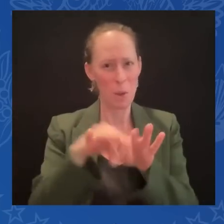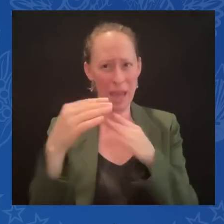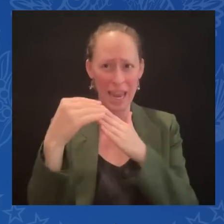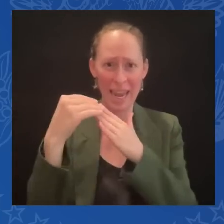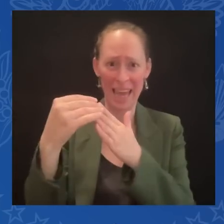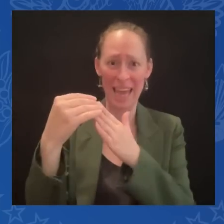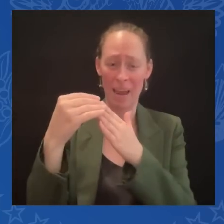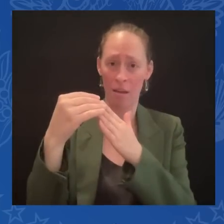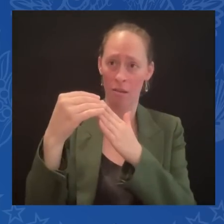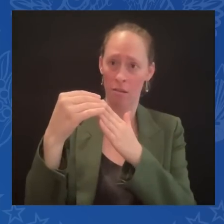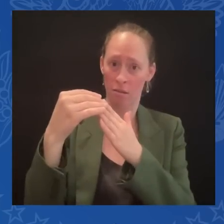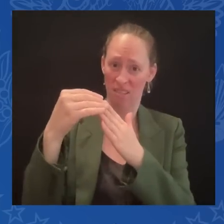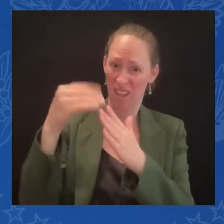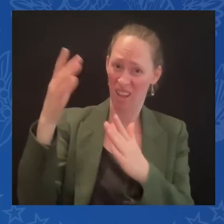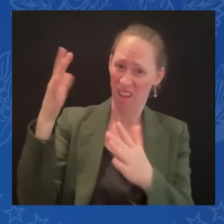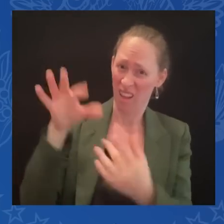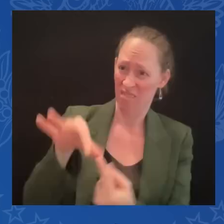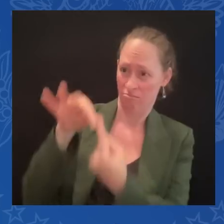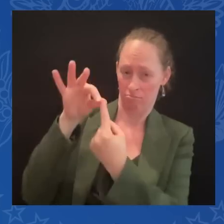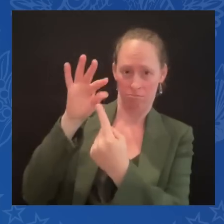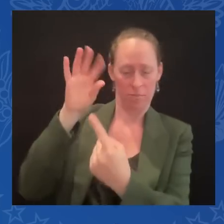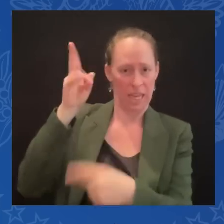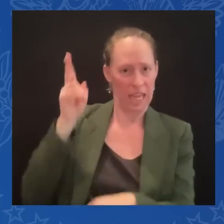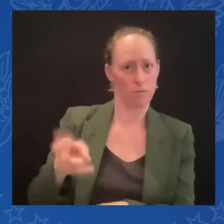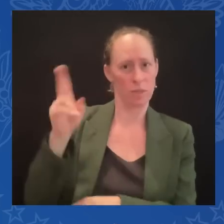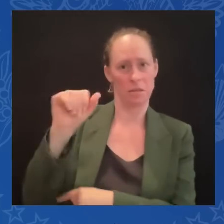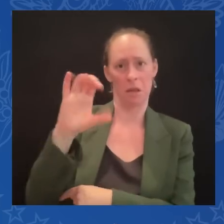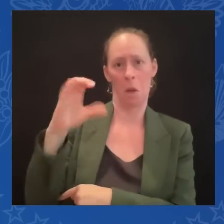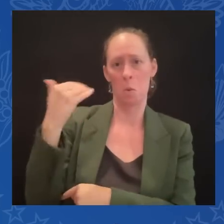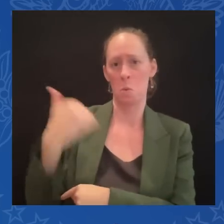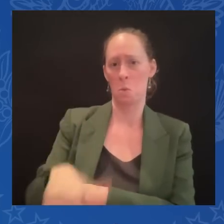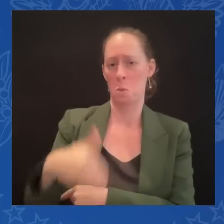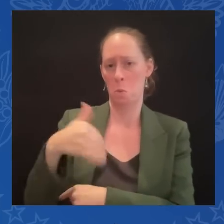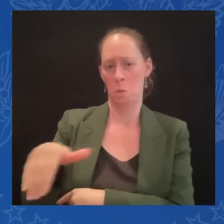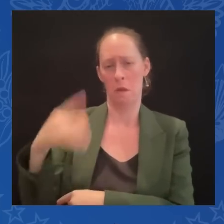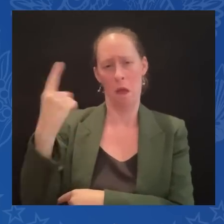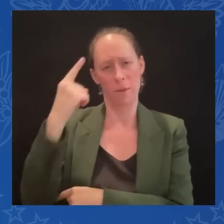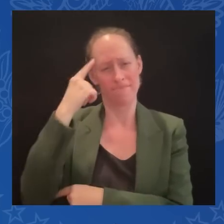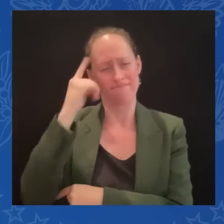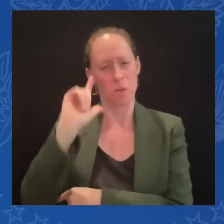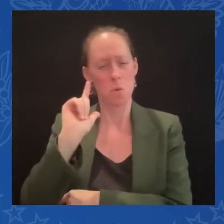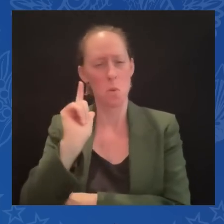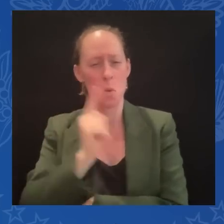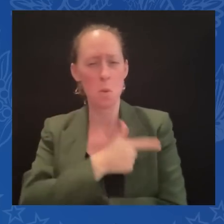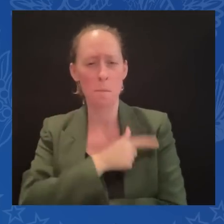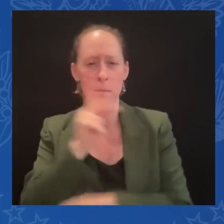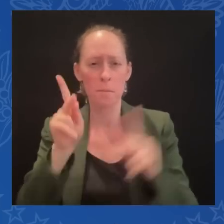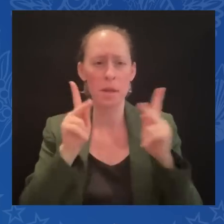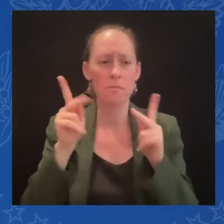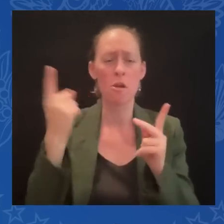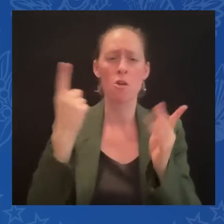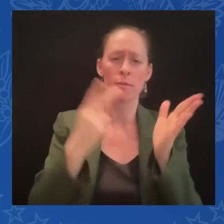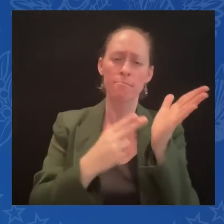And -- and he let me -- I want to tell you something: If he has your back, you -- he always has your back.